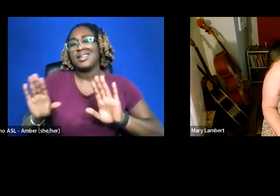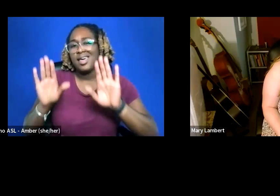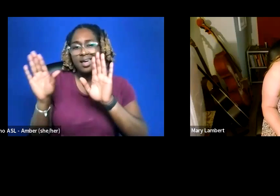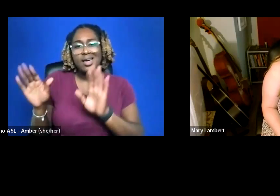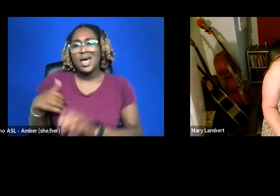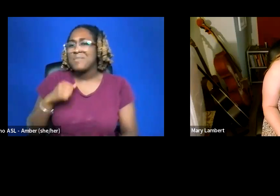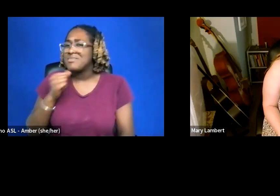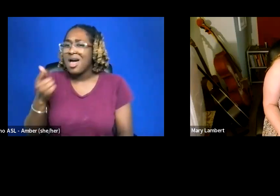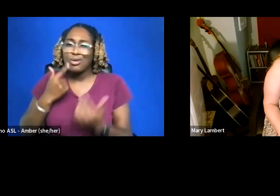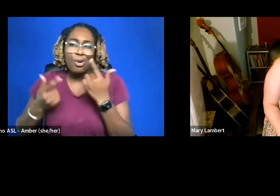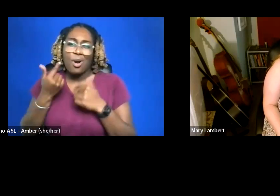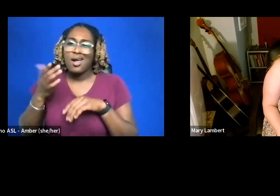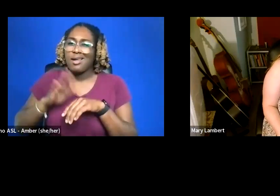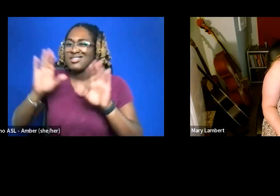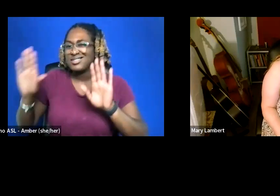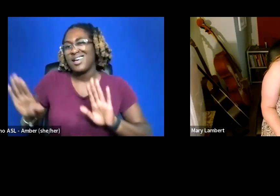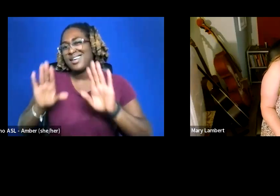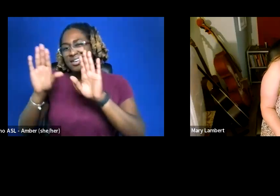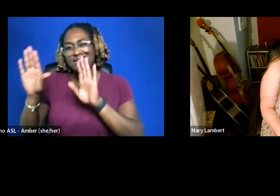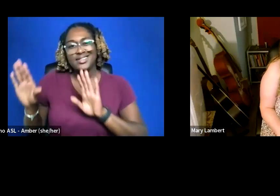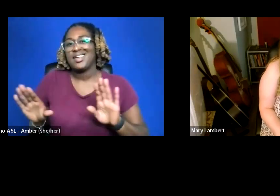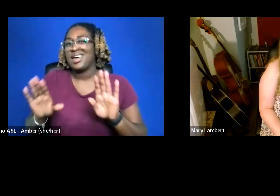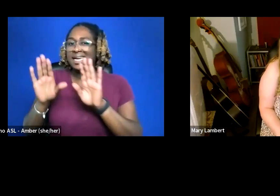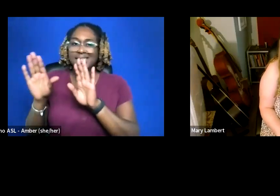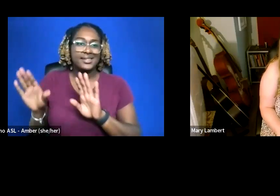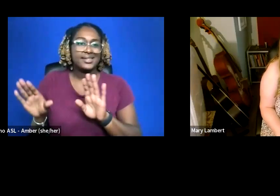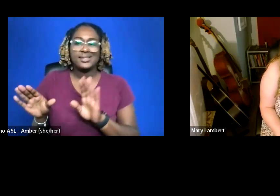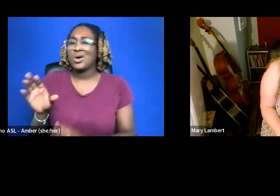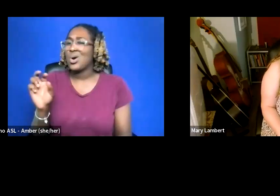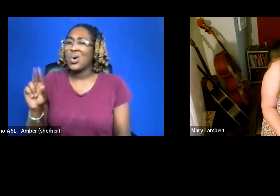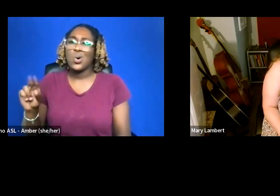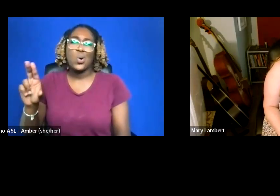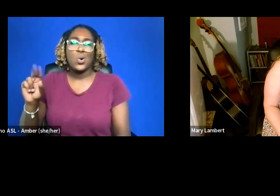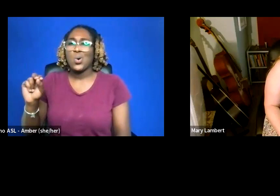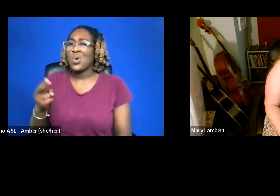I'm not crying on Sunday. No.